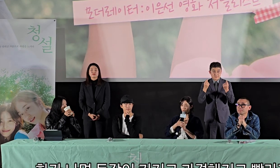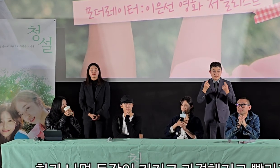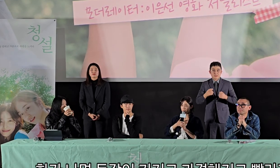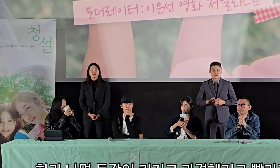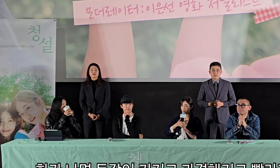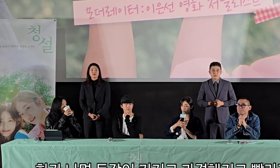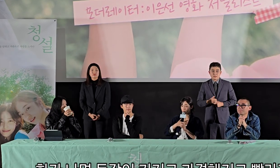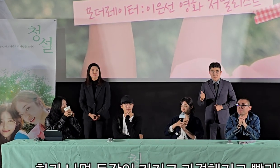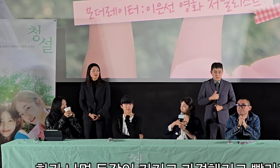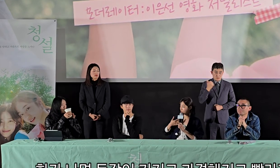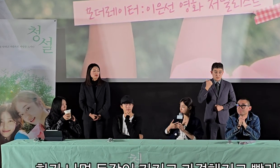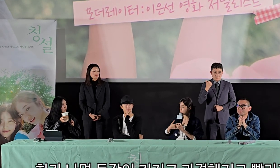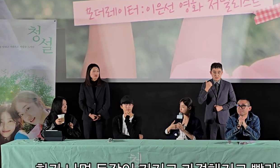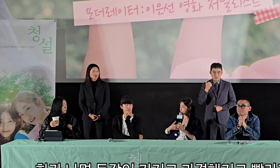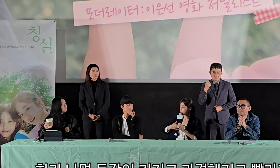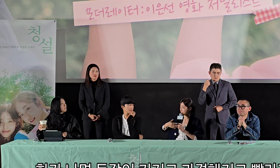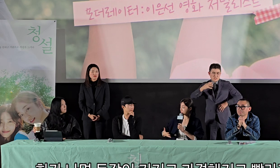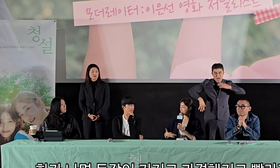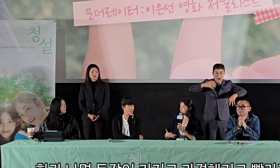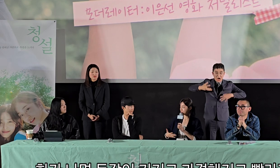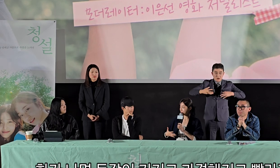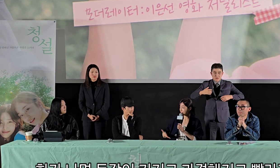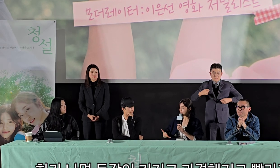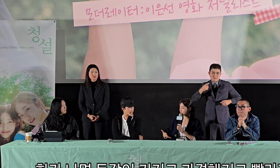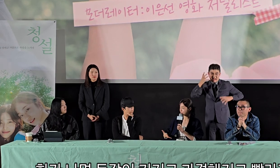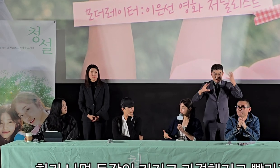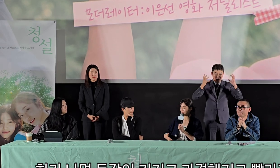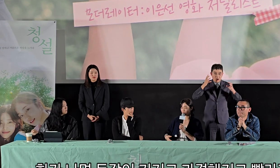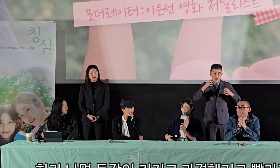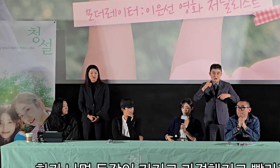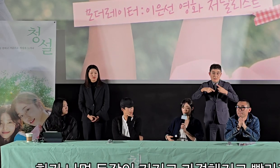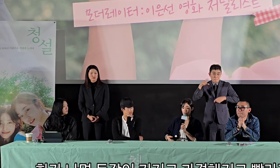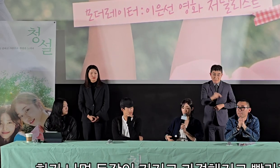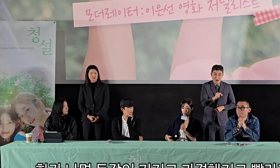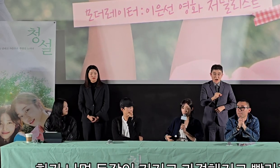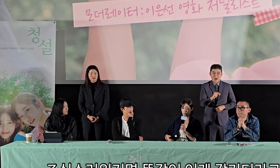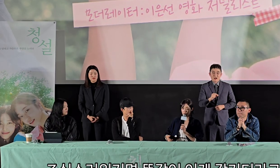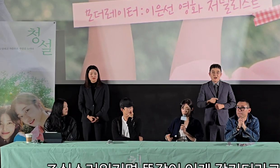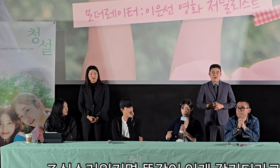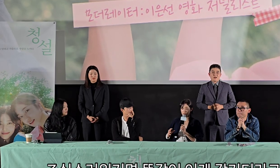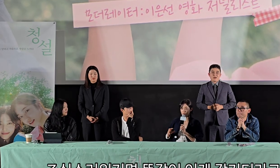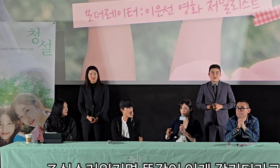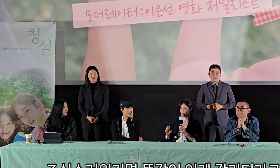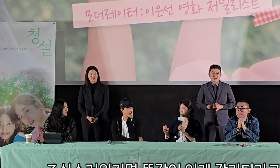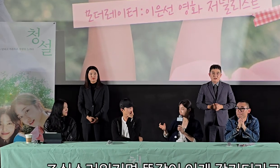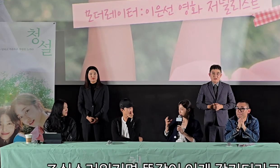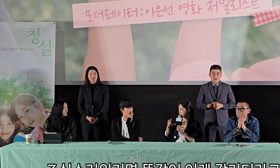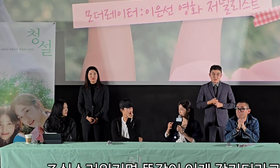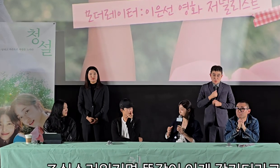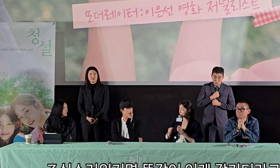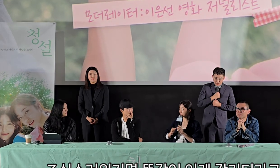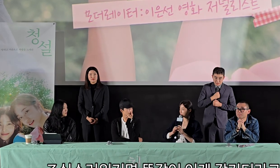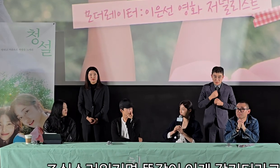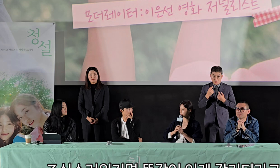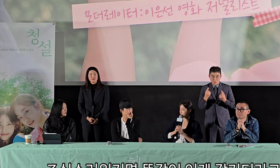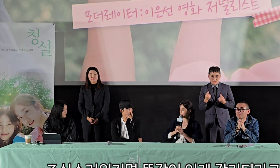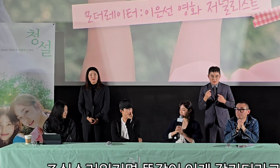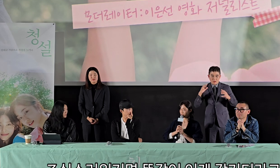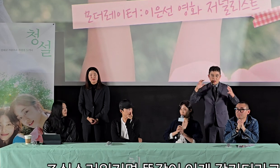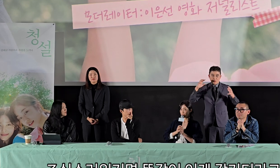when I get angry, my movements become bigger, more aggressive, faster, and more cautious.